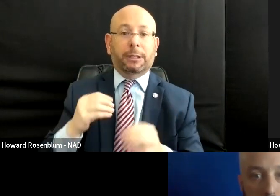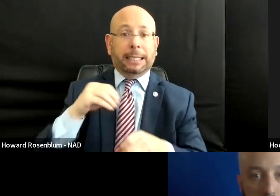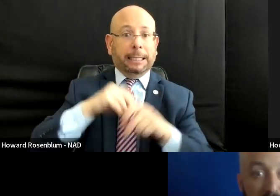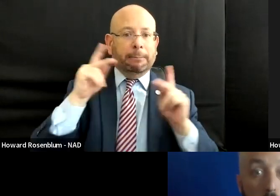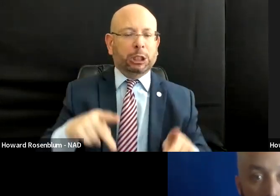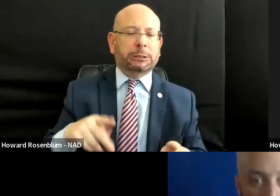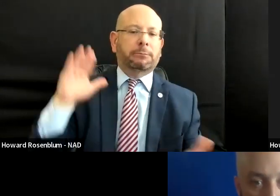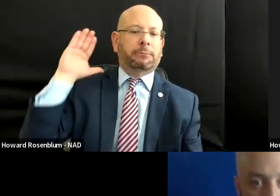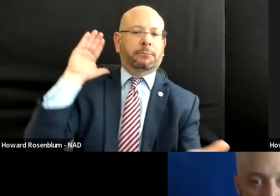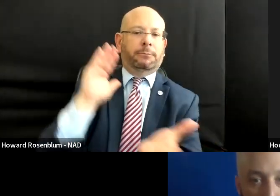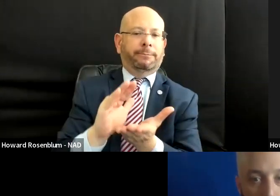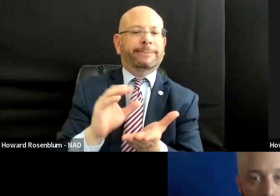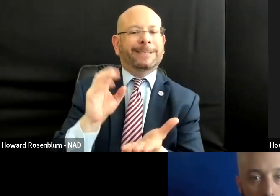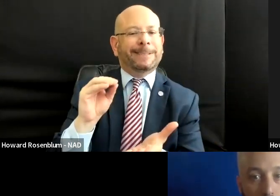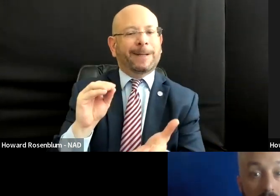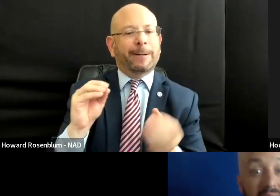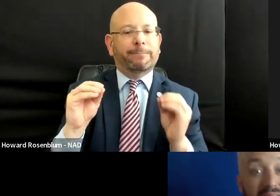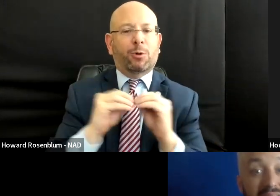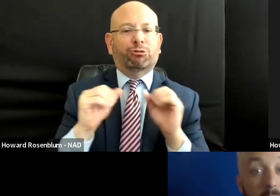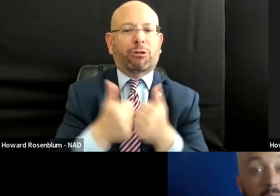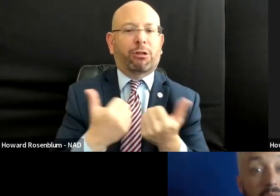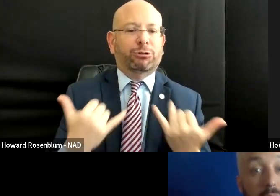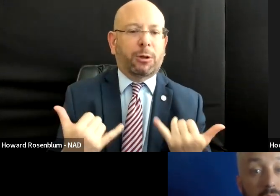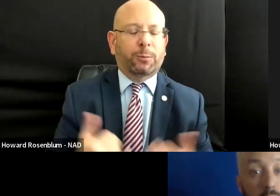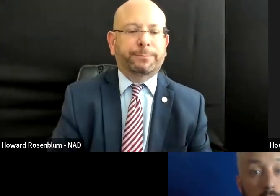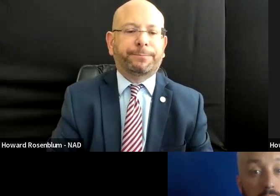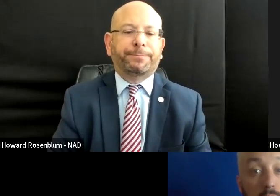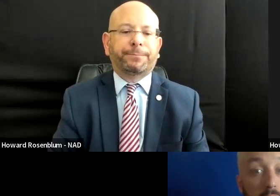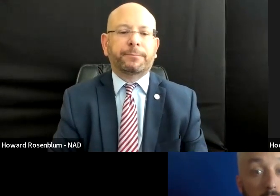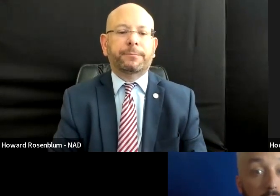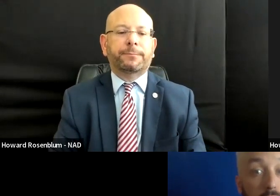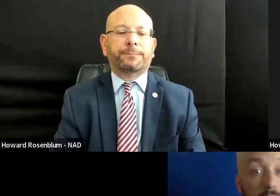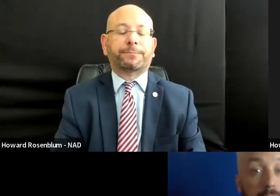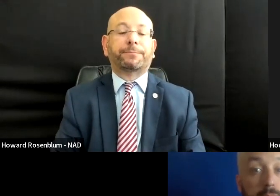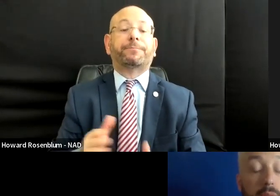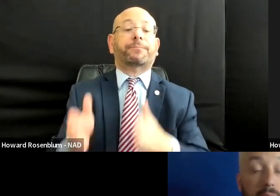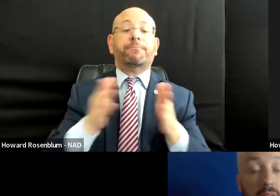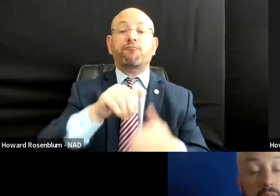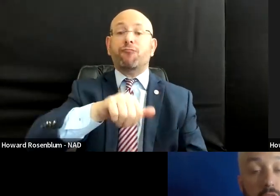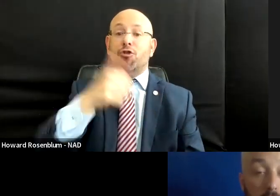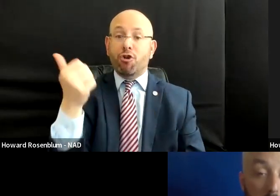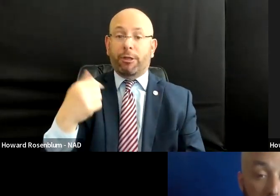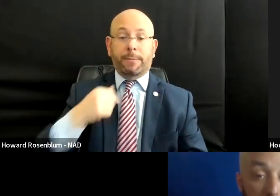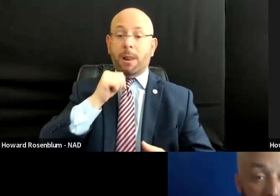now many interpreters after COVID prefer to be remote, prefer to work remote or a VRS